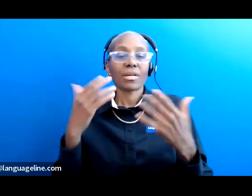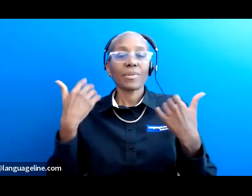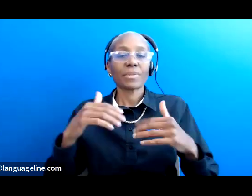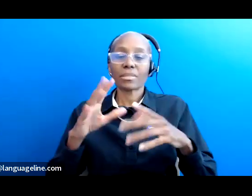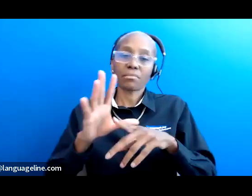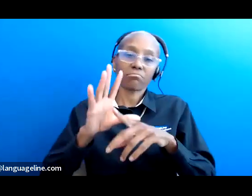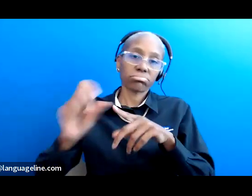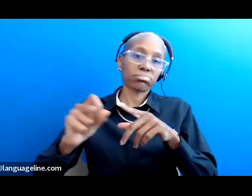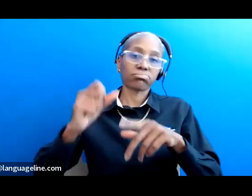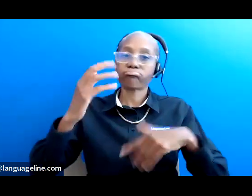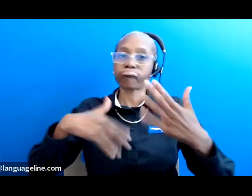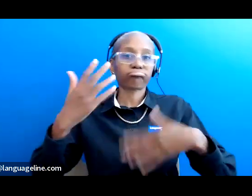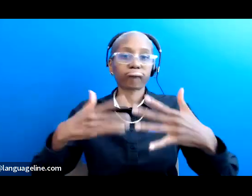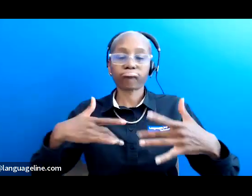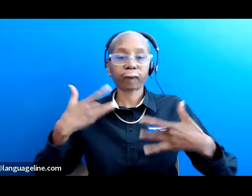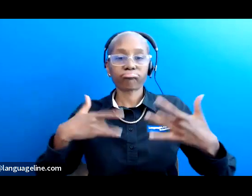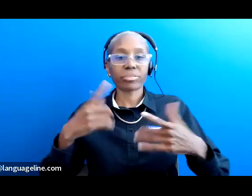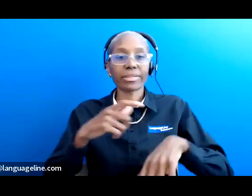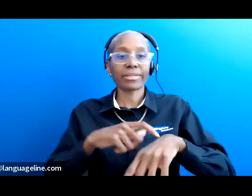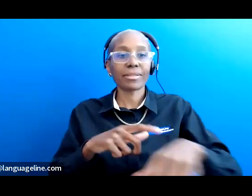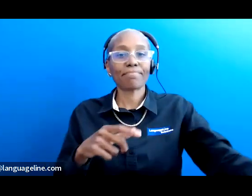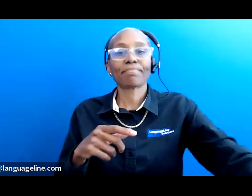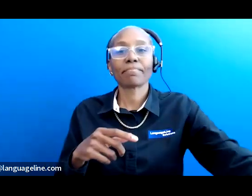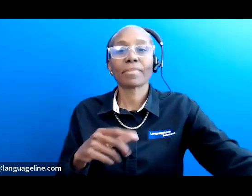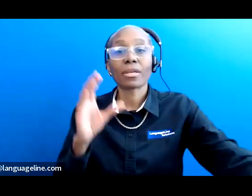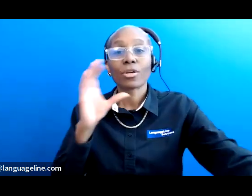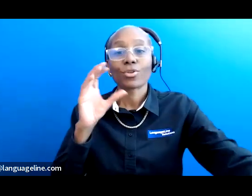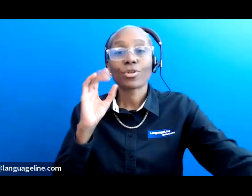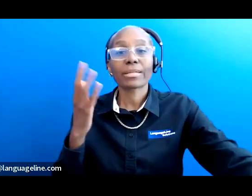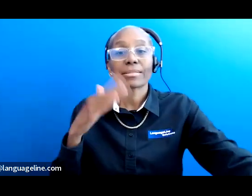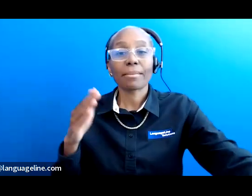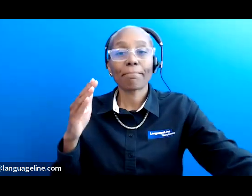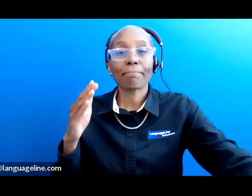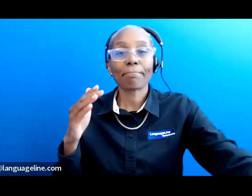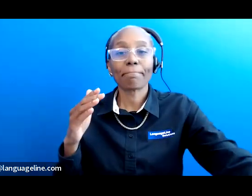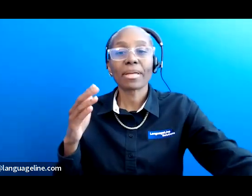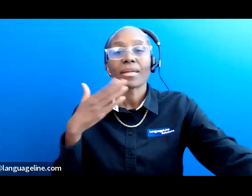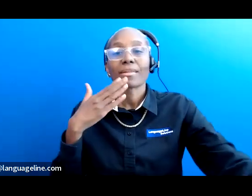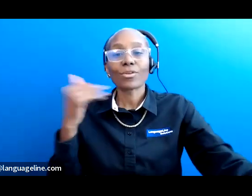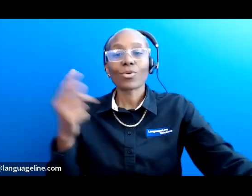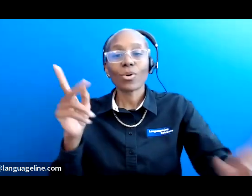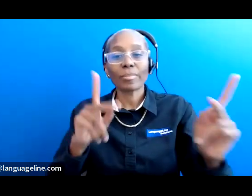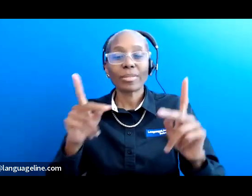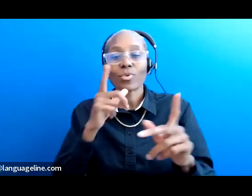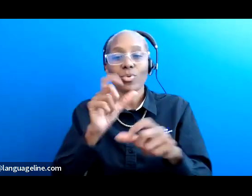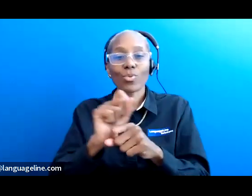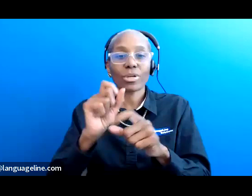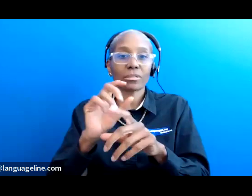So it's an exciting time to be looking at some of these things. So thank you to all those people that are working so diligently.